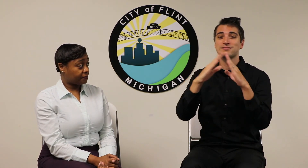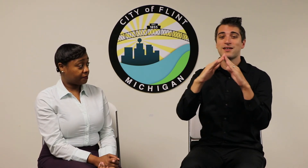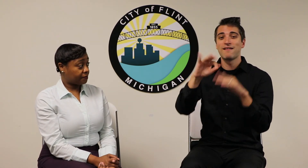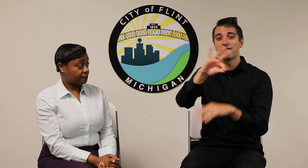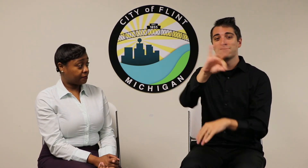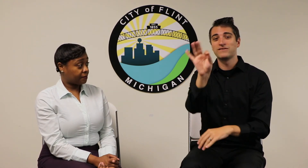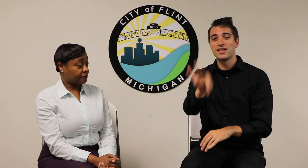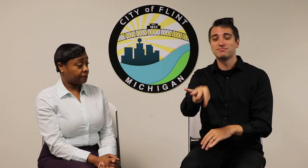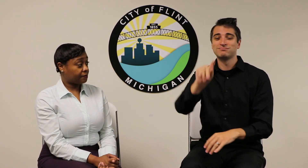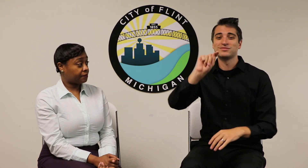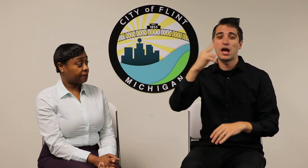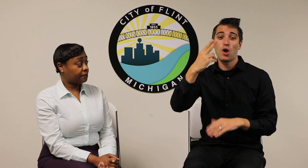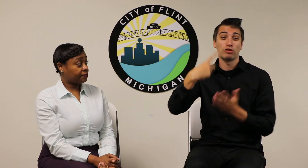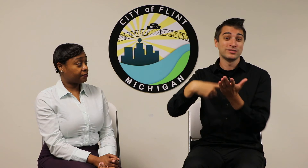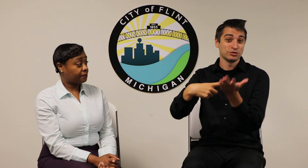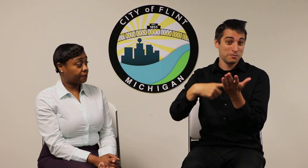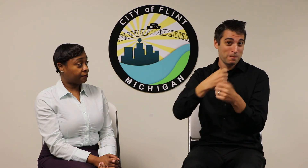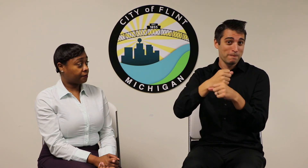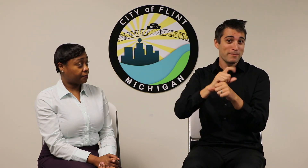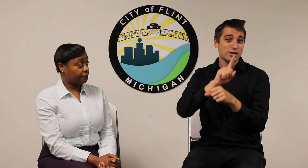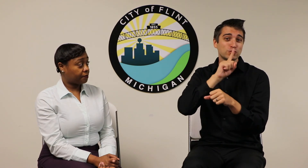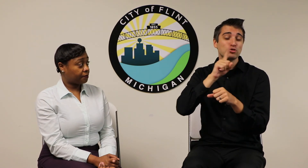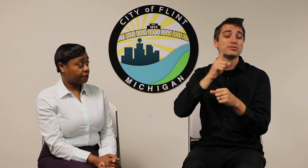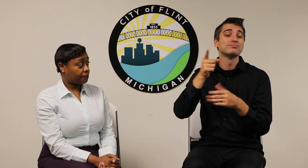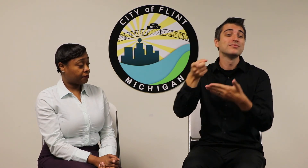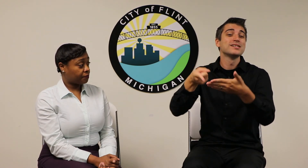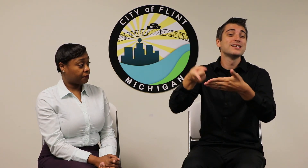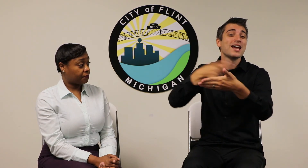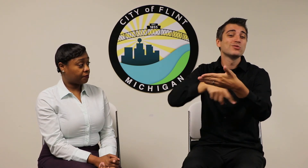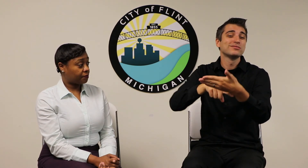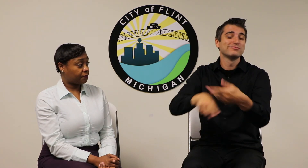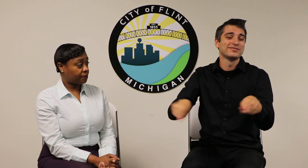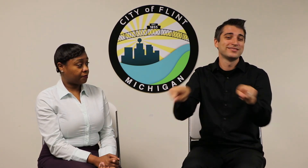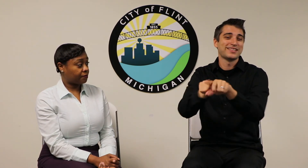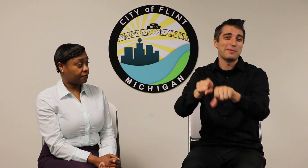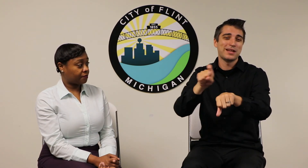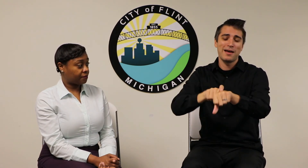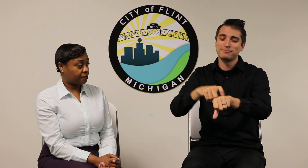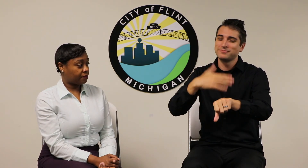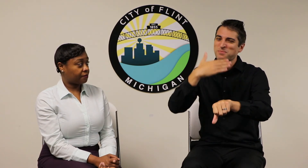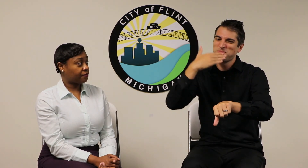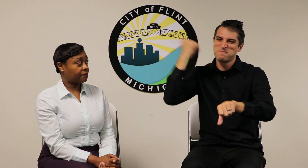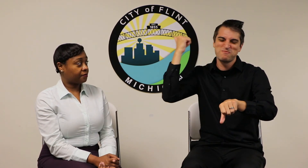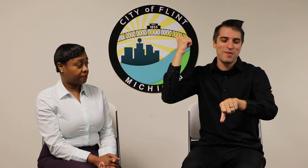town hall discussion. Be sure to join them next week at the same time on the